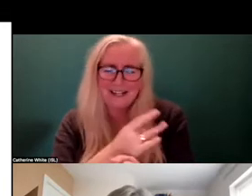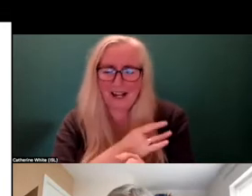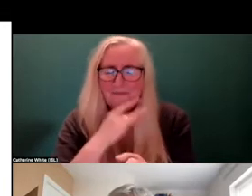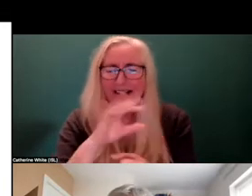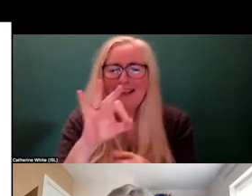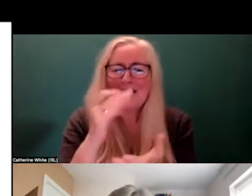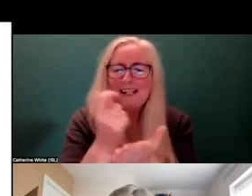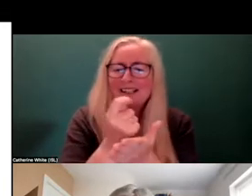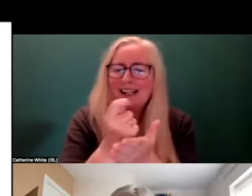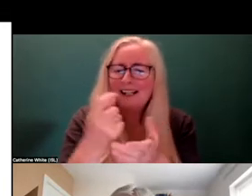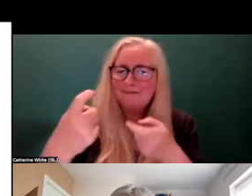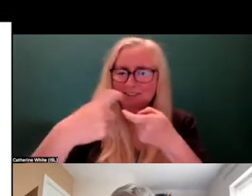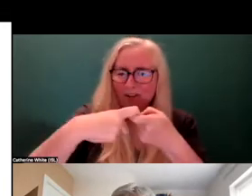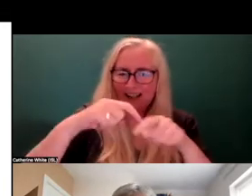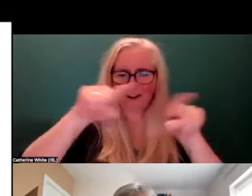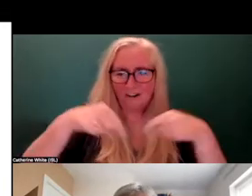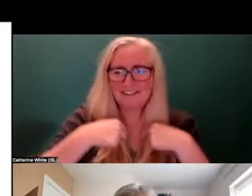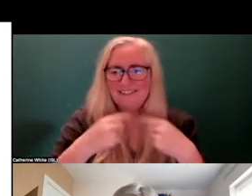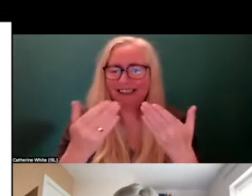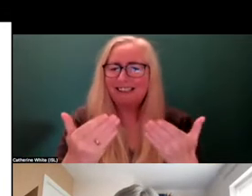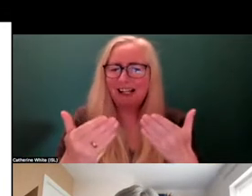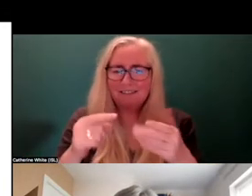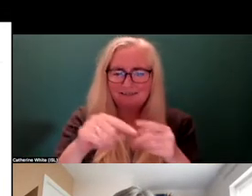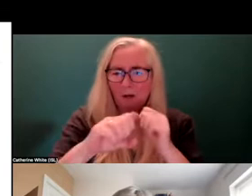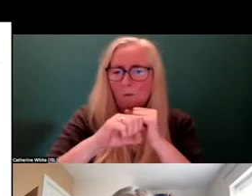But thank you all for taking the time to come and join us today on this webinar.